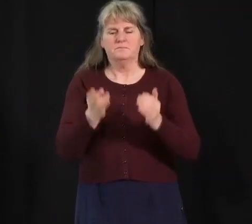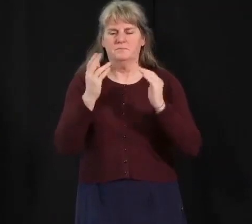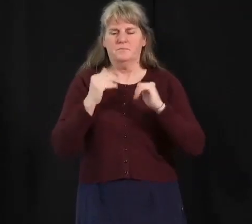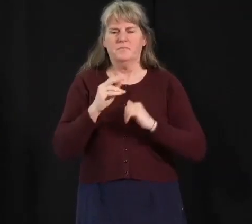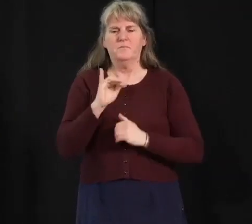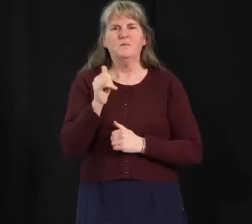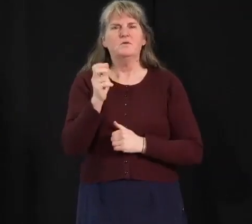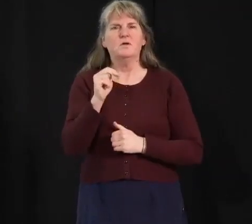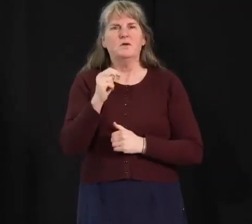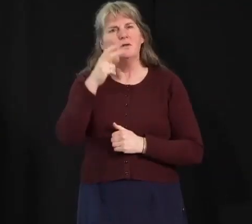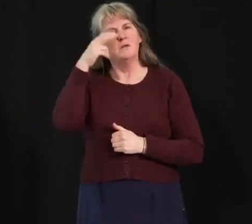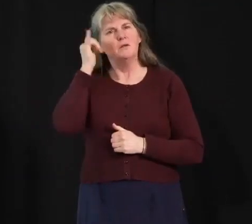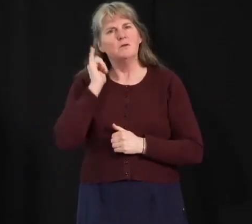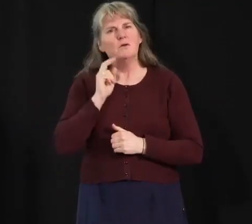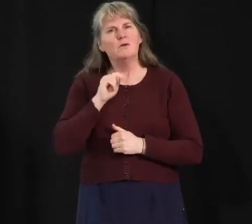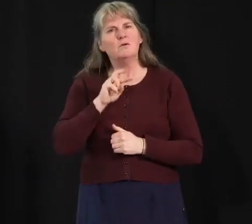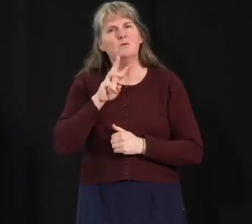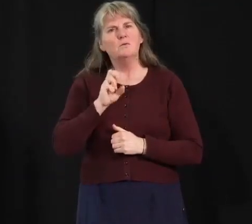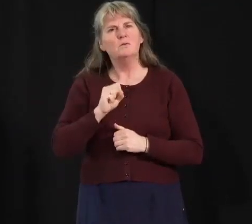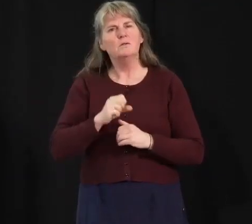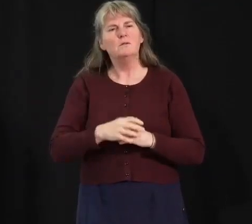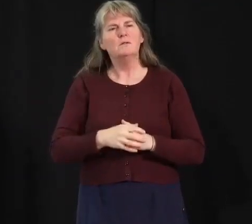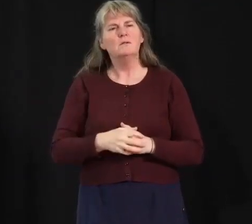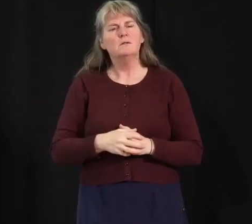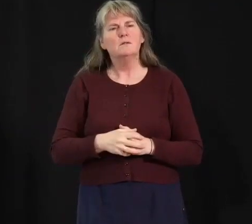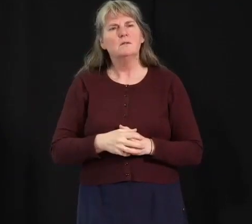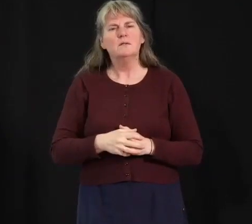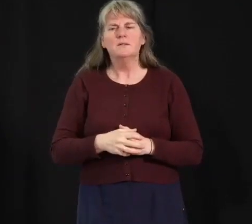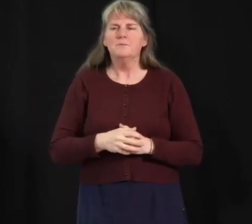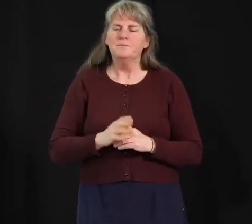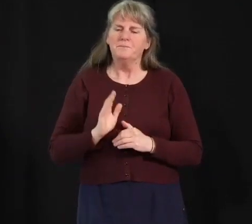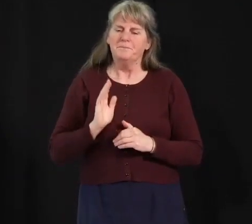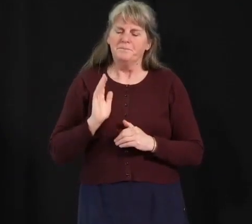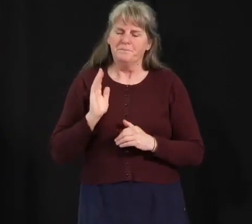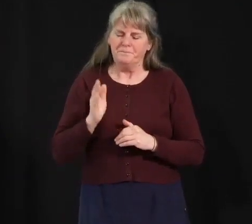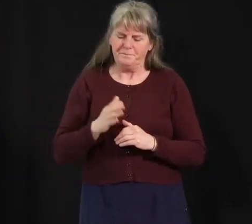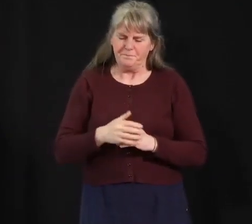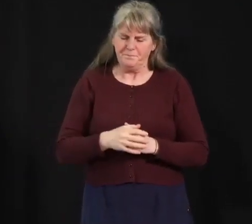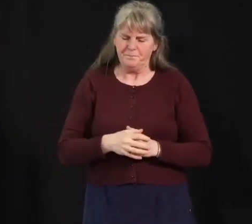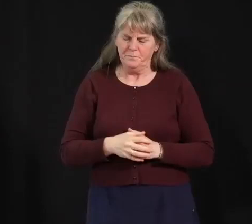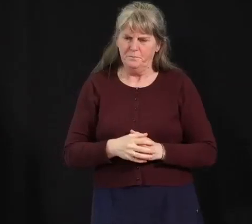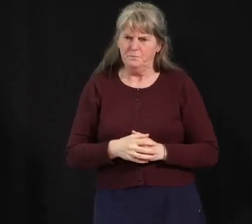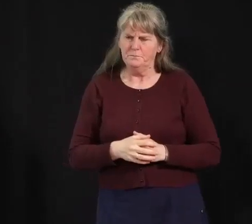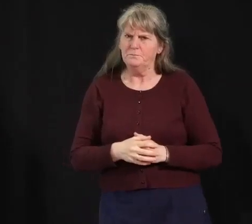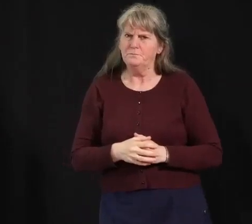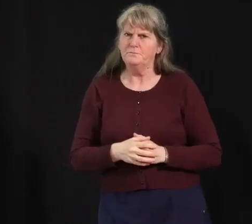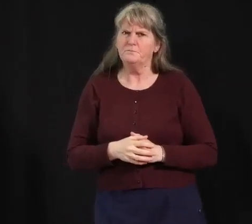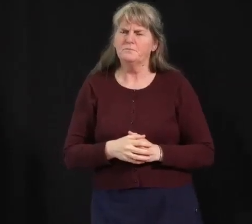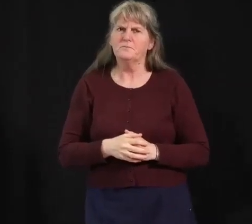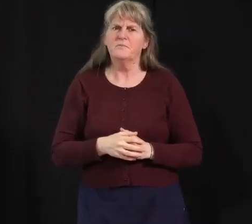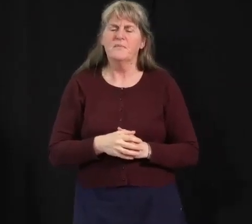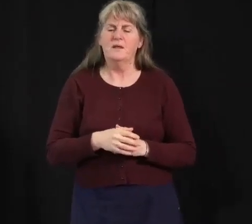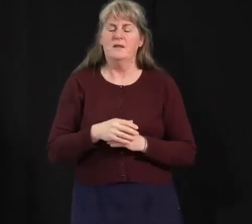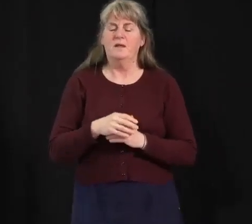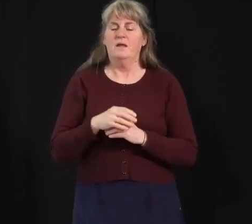I don't know the answer to that yet but we will confer and make a decision and come back to you.